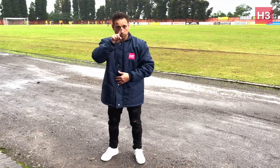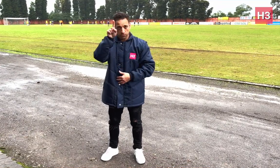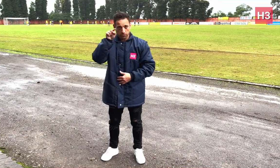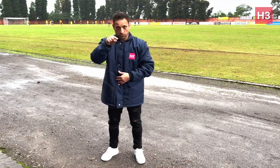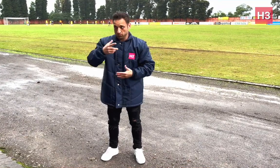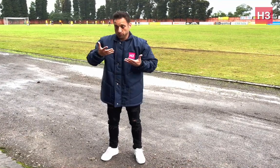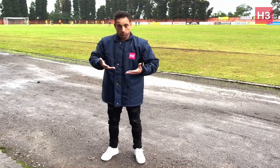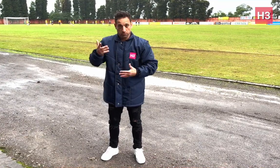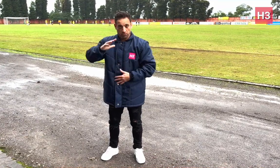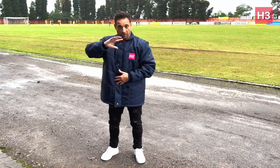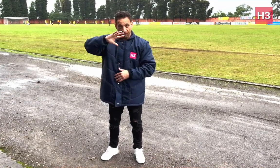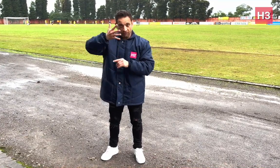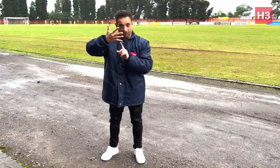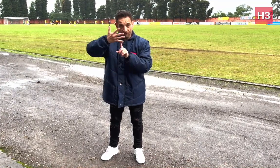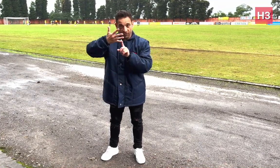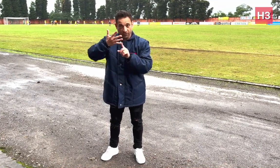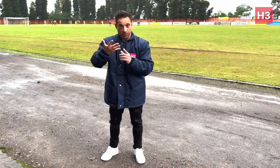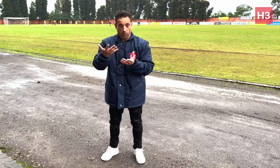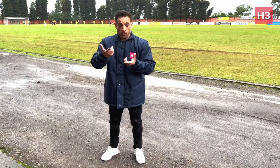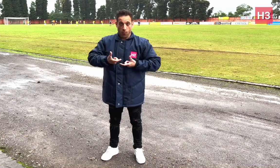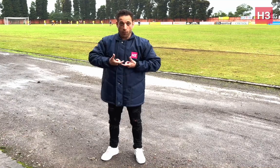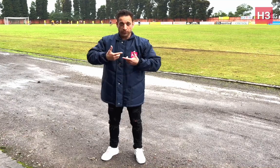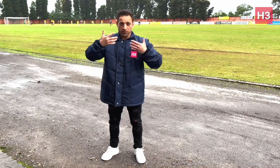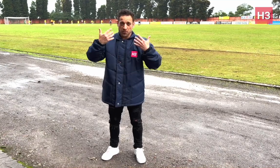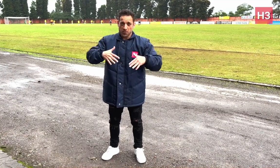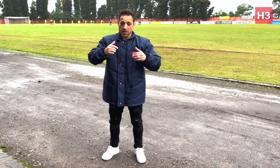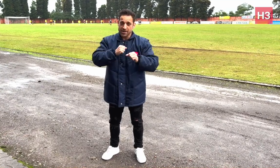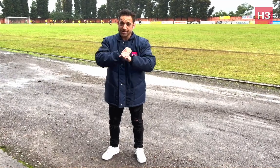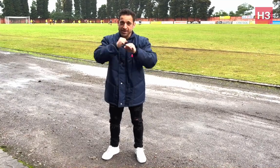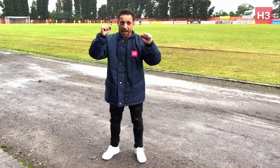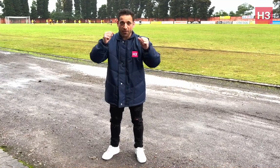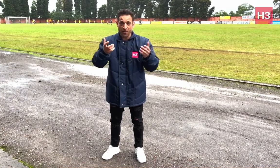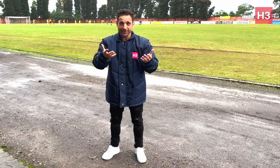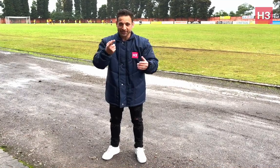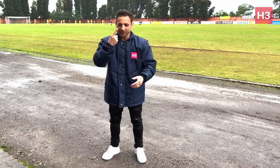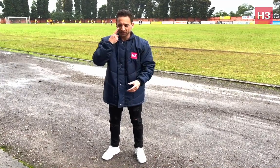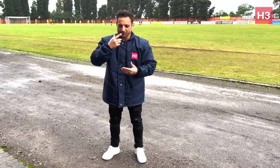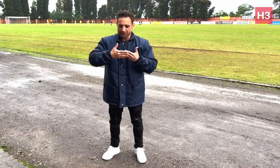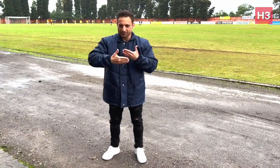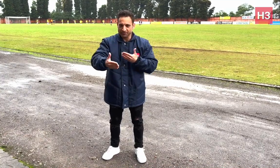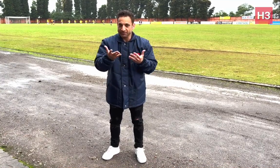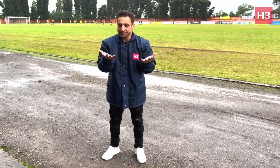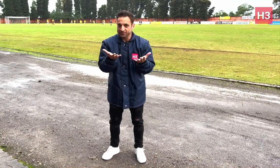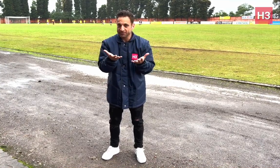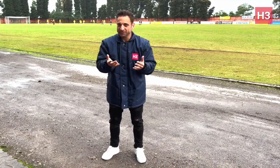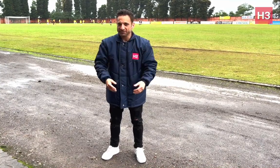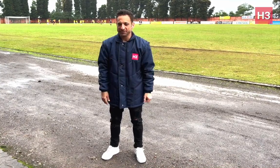its 5th consecutive Gold in the Summer Deaflympics.